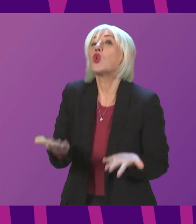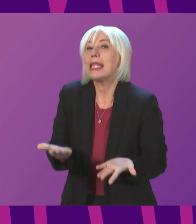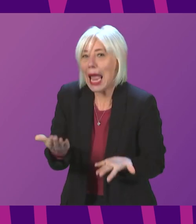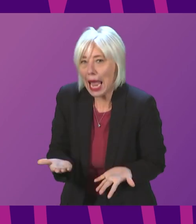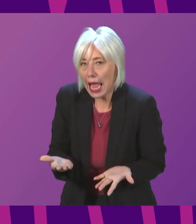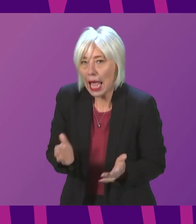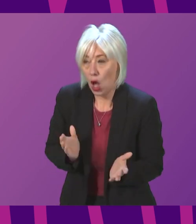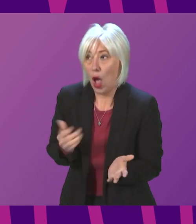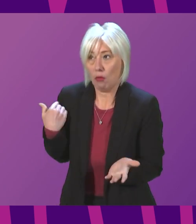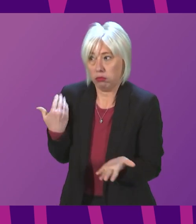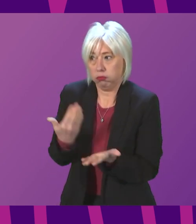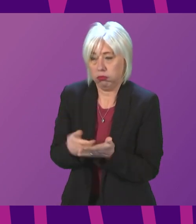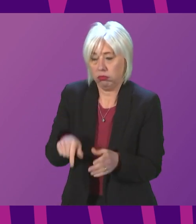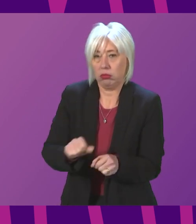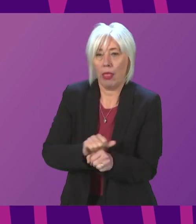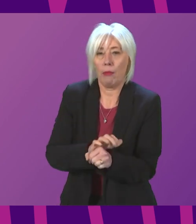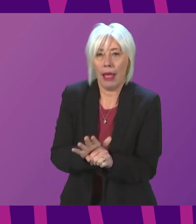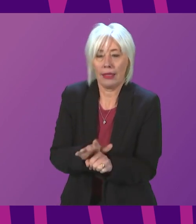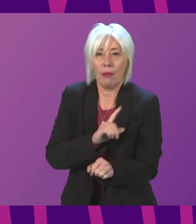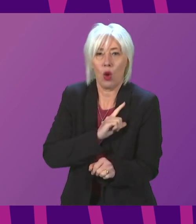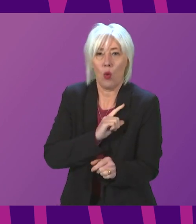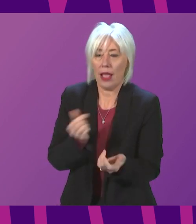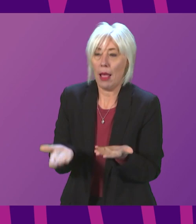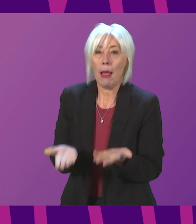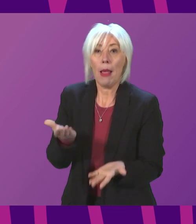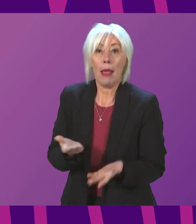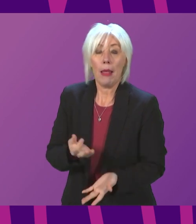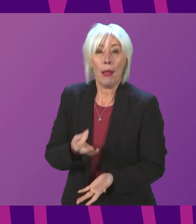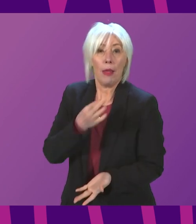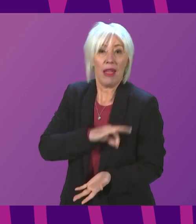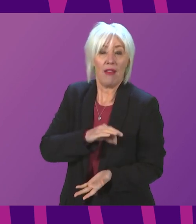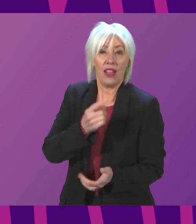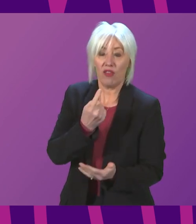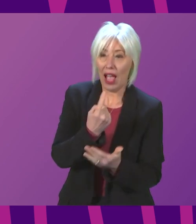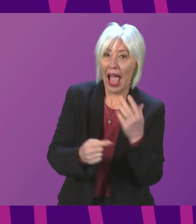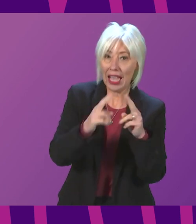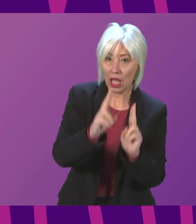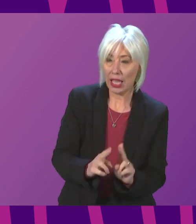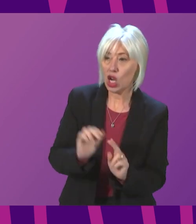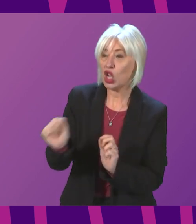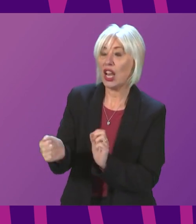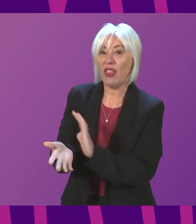pandemic—because they balance the benefits of isolation with the disruption that isolation